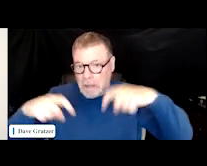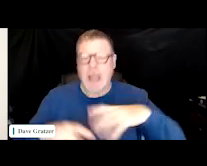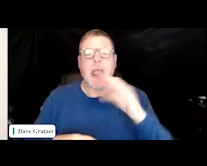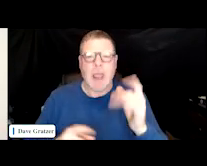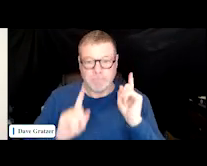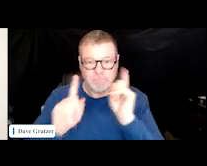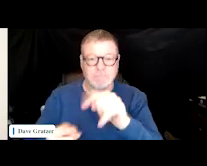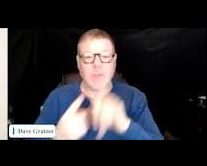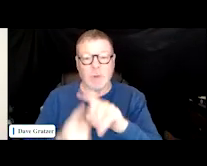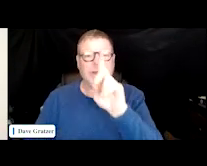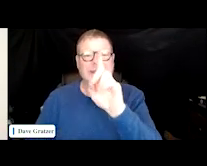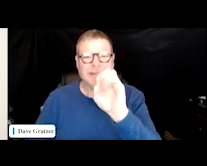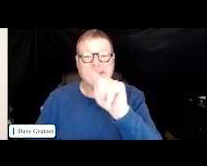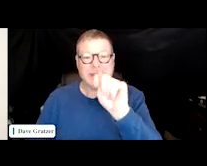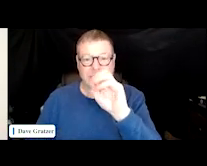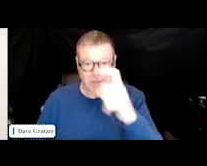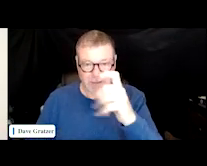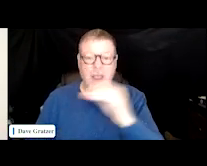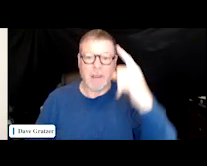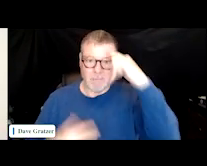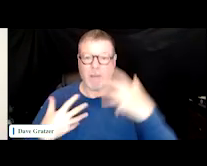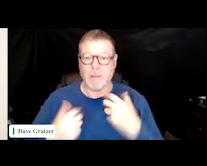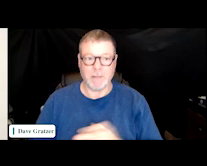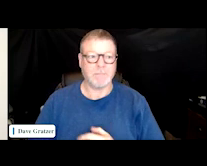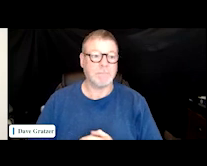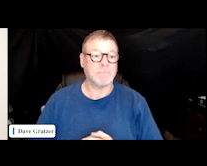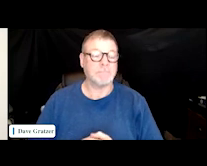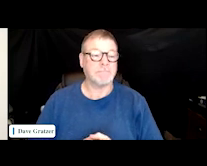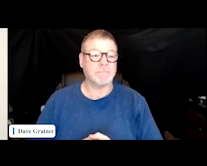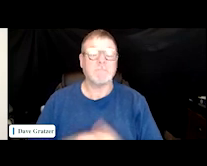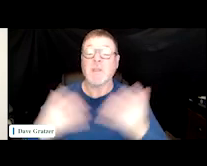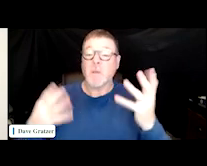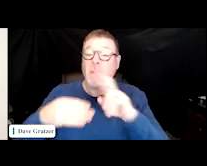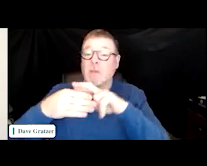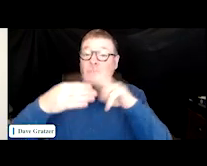and inpatient treatment help. So, what were the outcomes? The outcomes were referrals to detox.